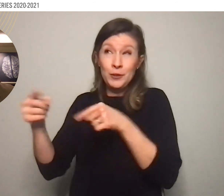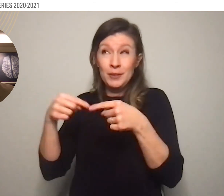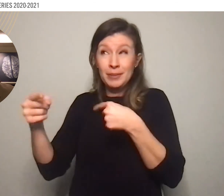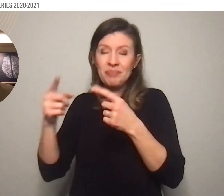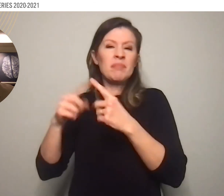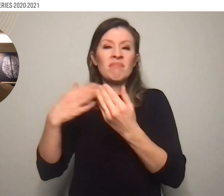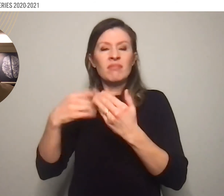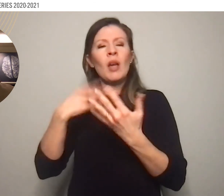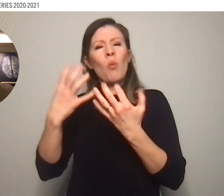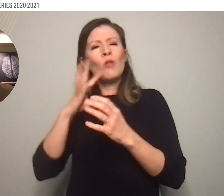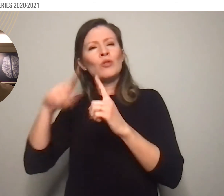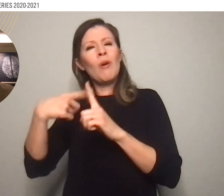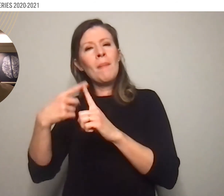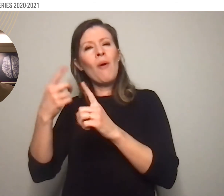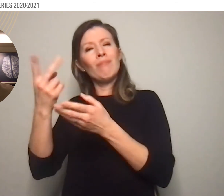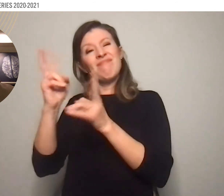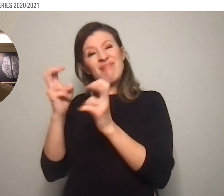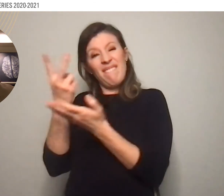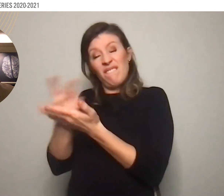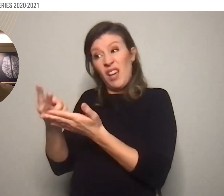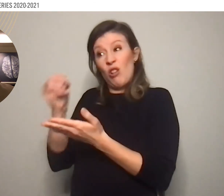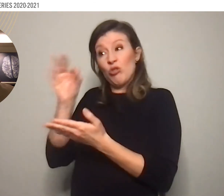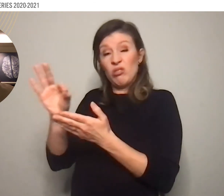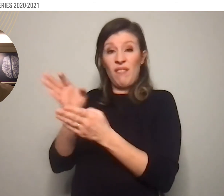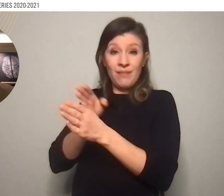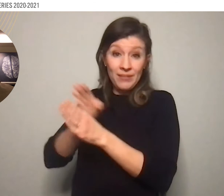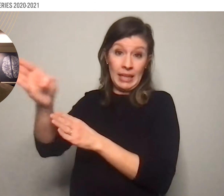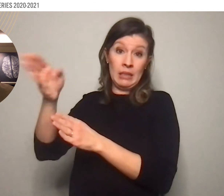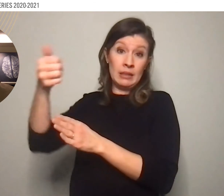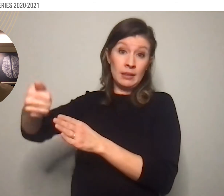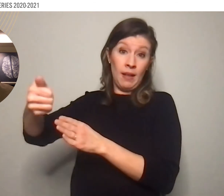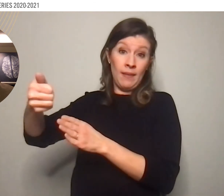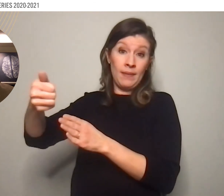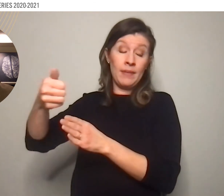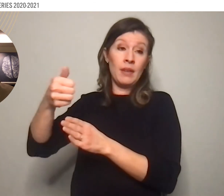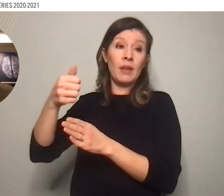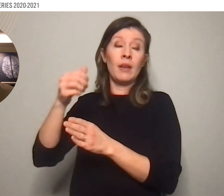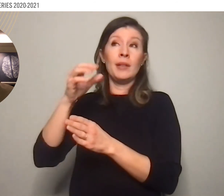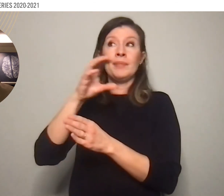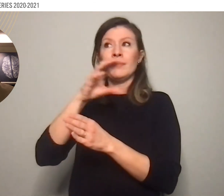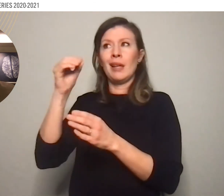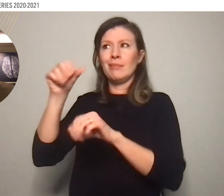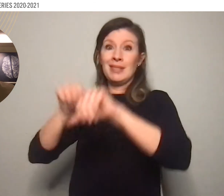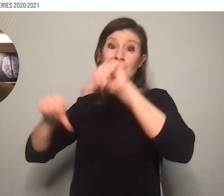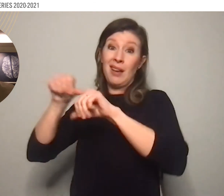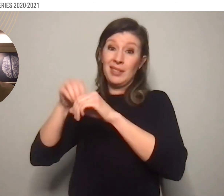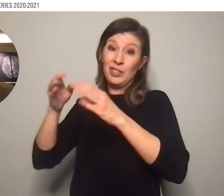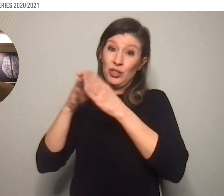but the some of the failures of the field that and in science in general that I think